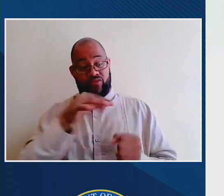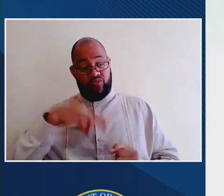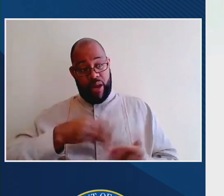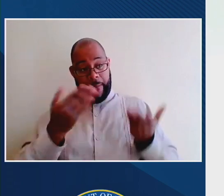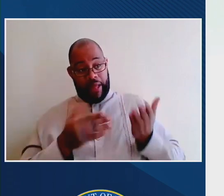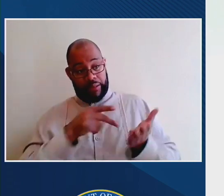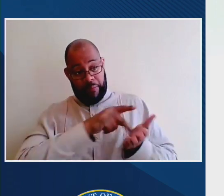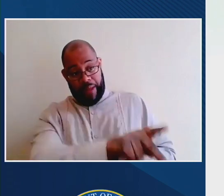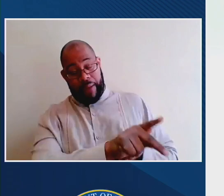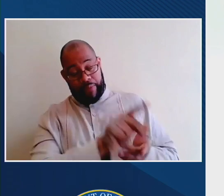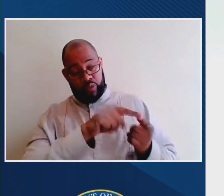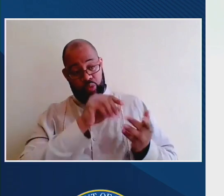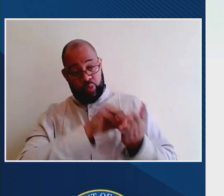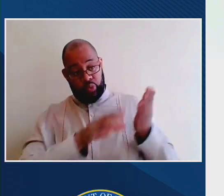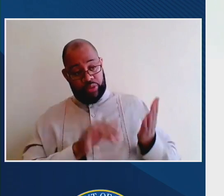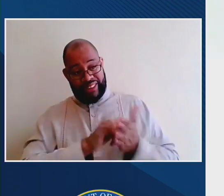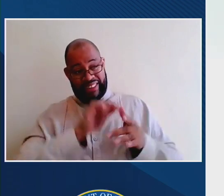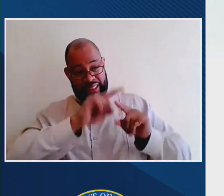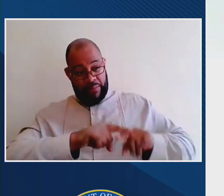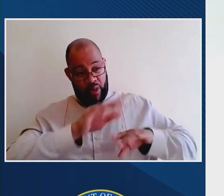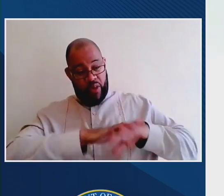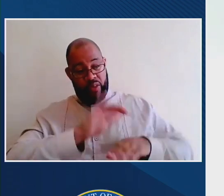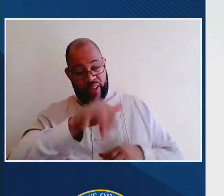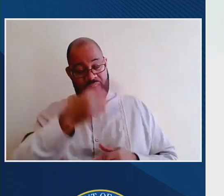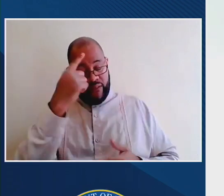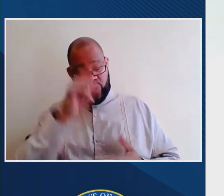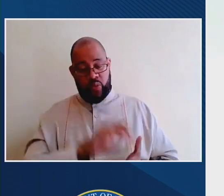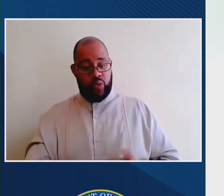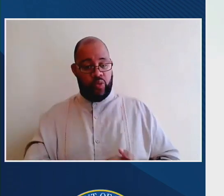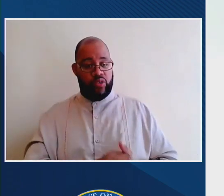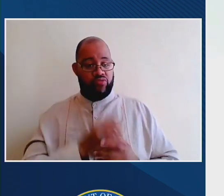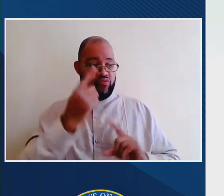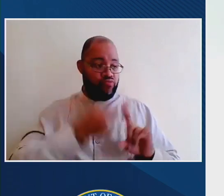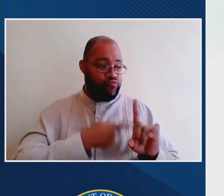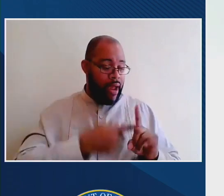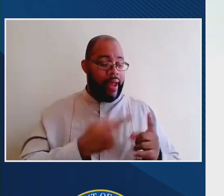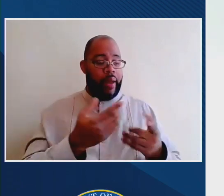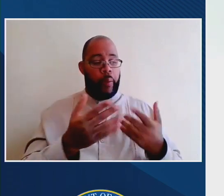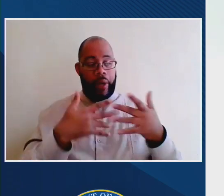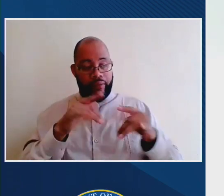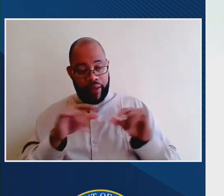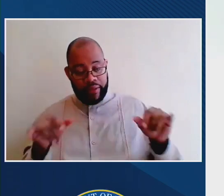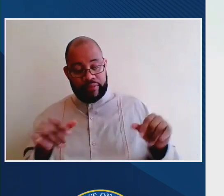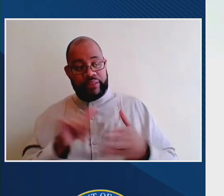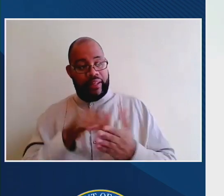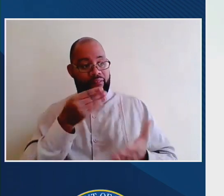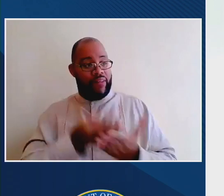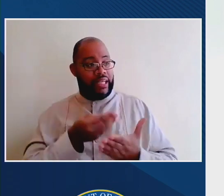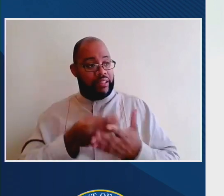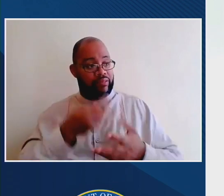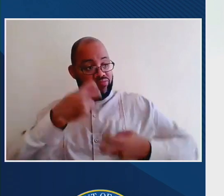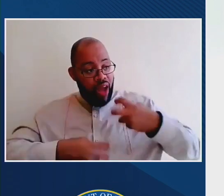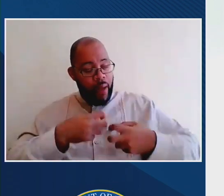The students were depending on them for rent payments, etc. they are in financial trouble, the